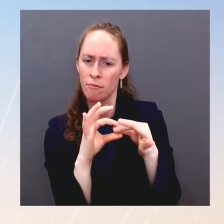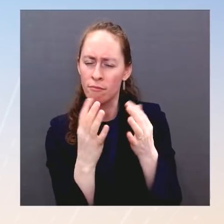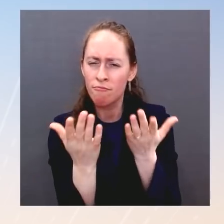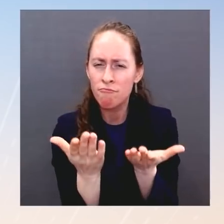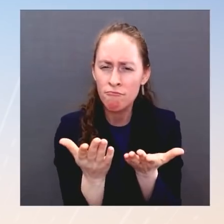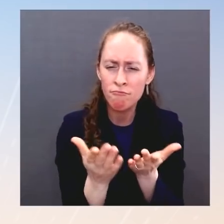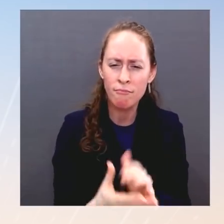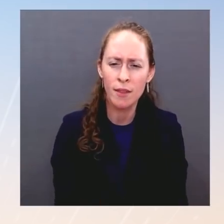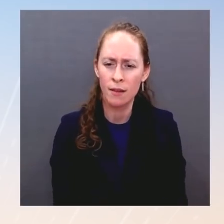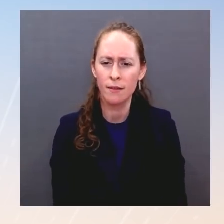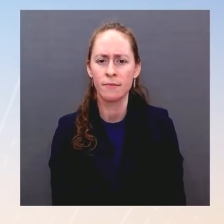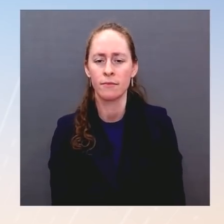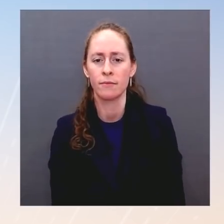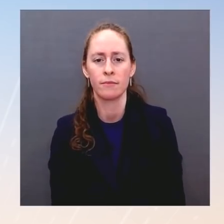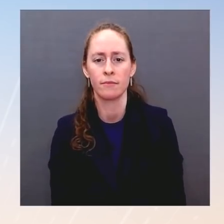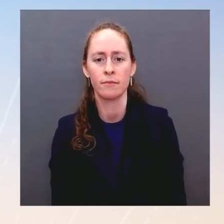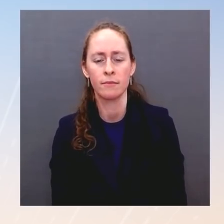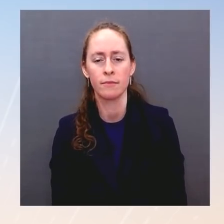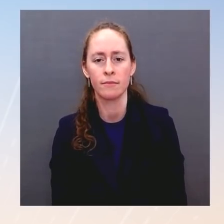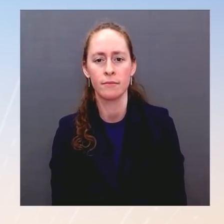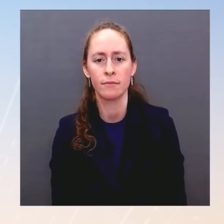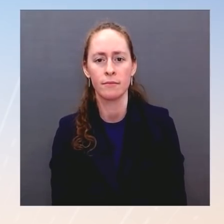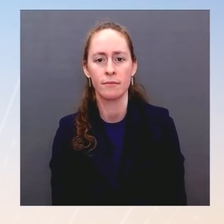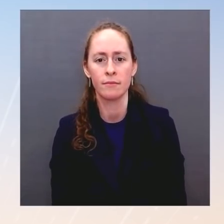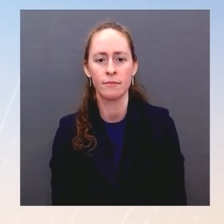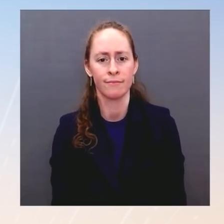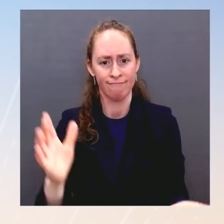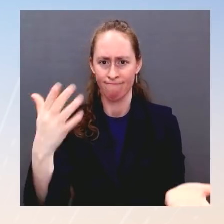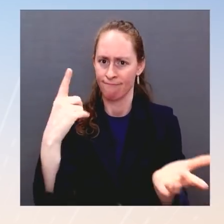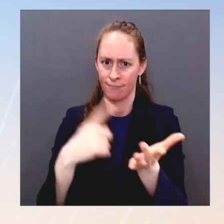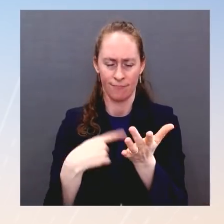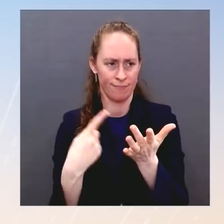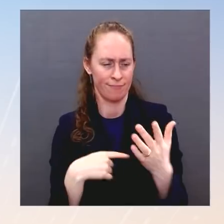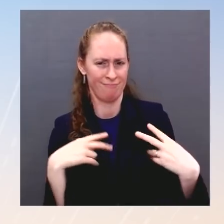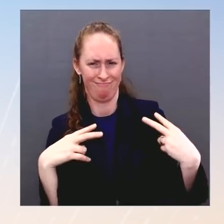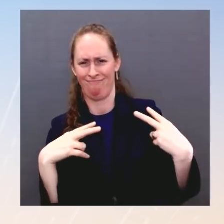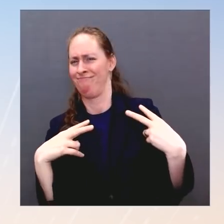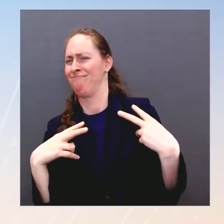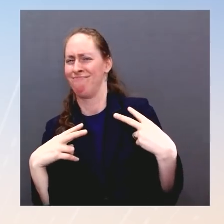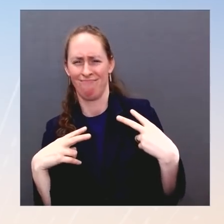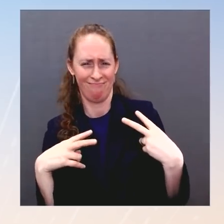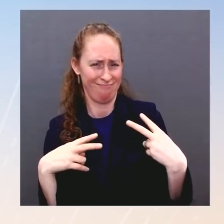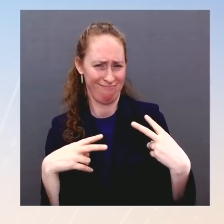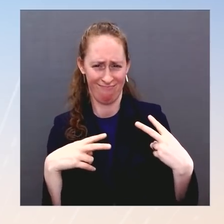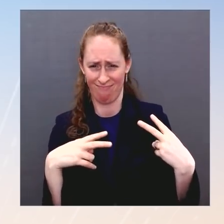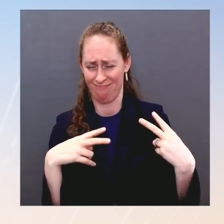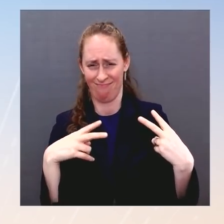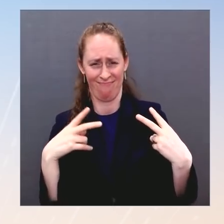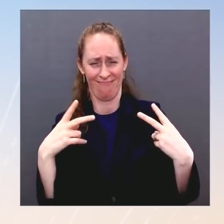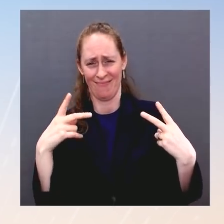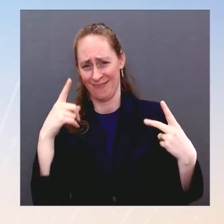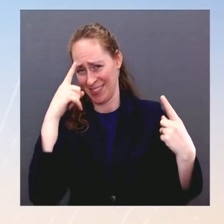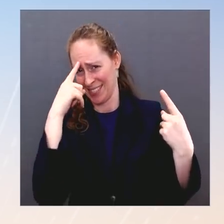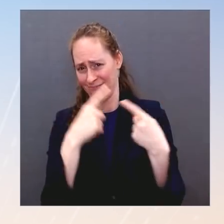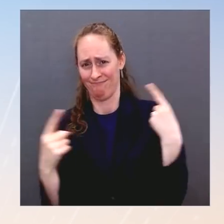strong opposition, strong condemnation. We've been very outspoken and taken actions against China's human rights abuses,